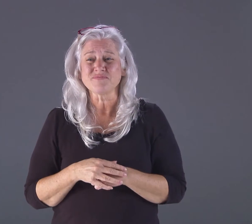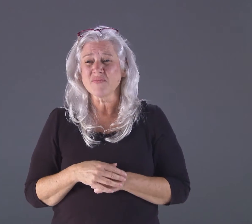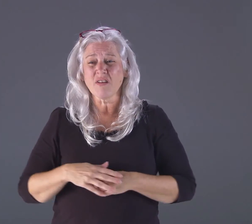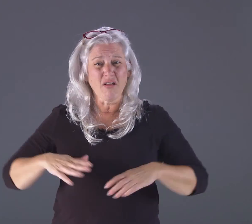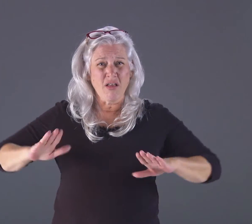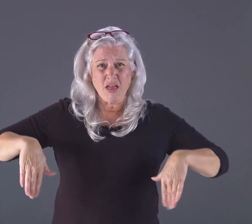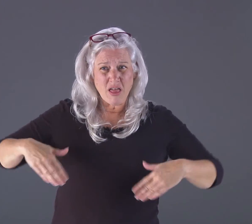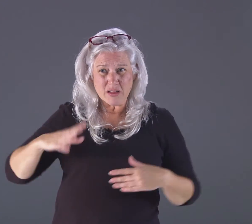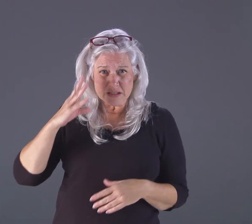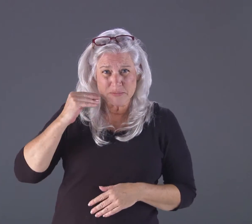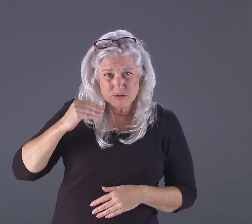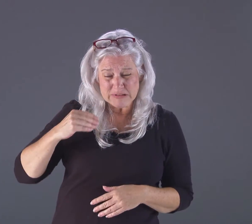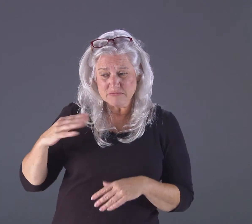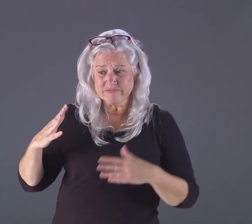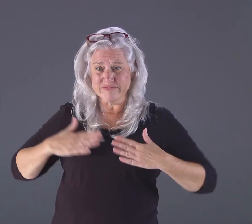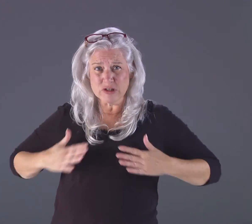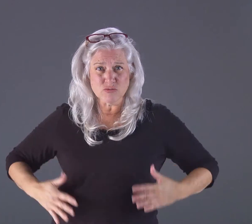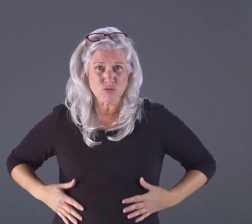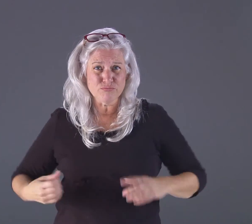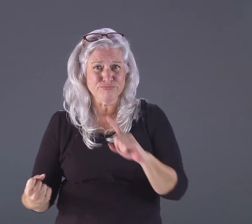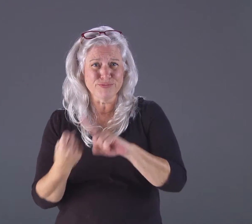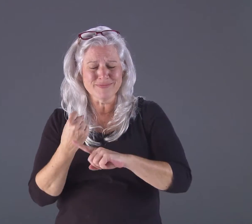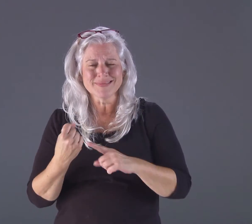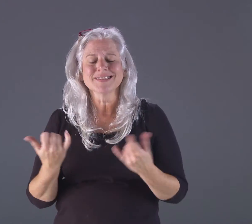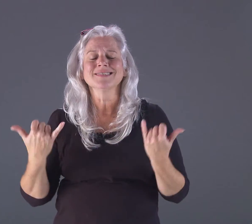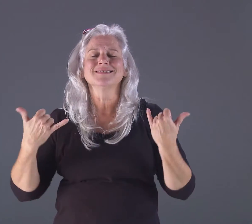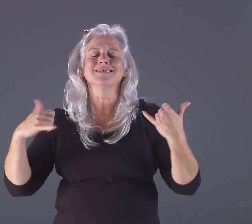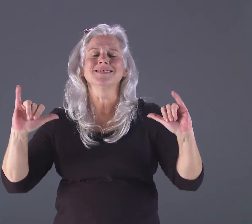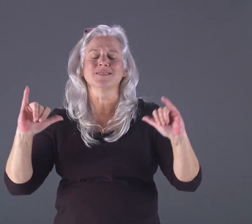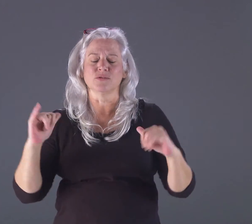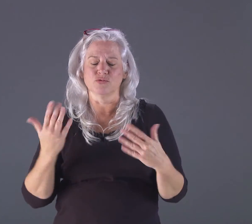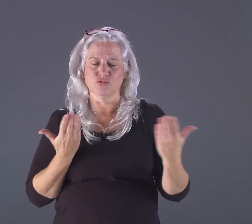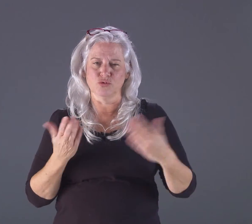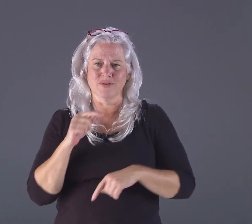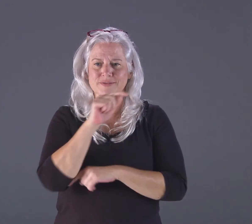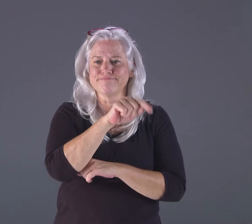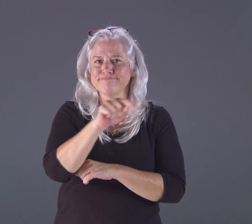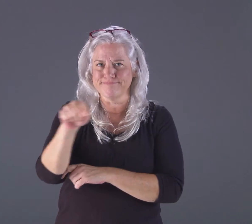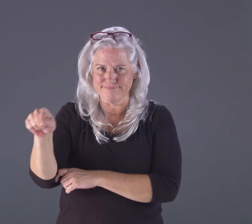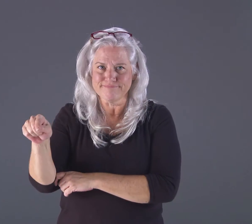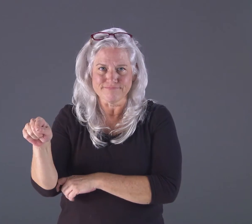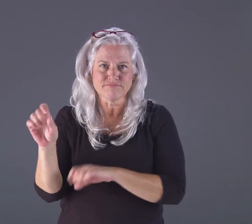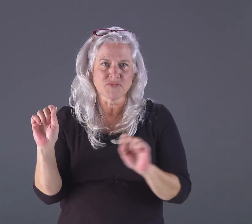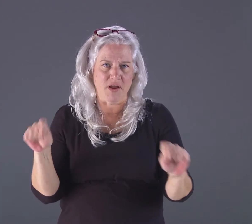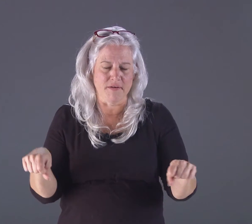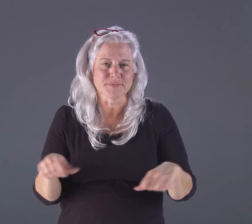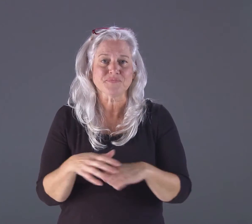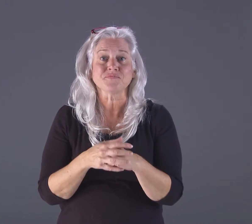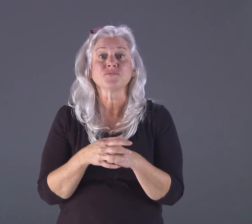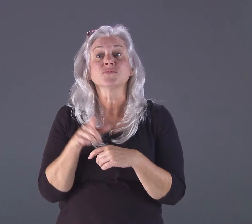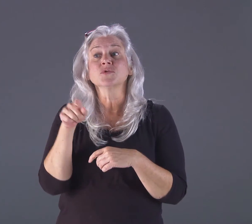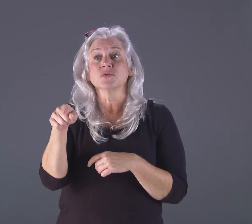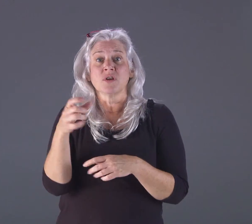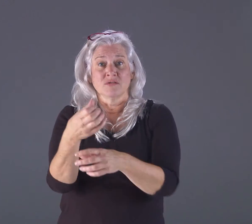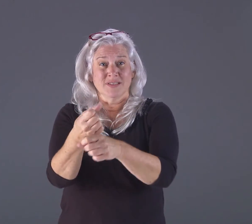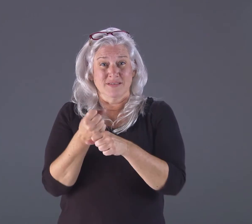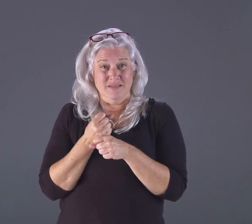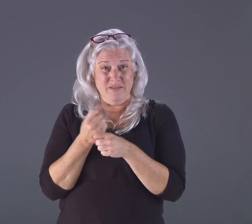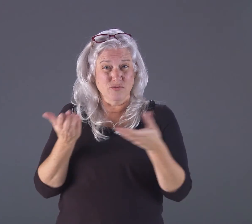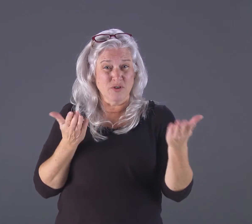Even if you are not experiencing physical abuse, there are still services available outside of the criminal justice system.